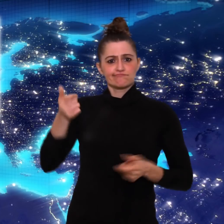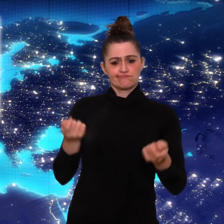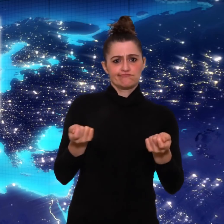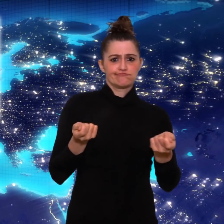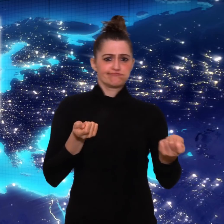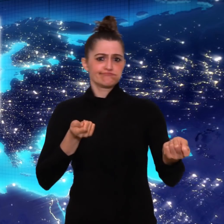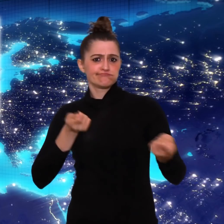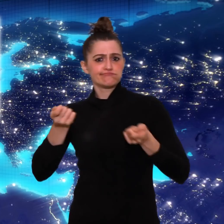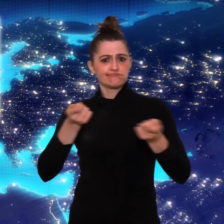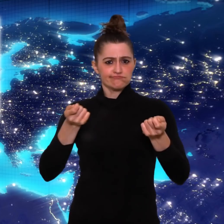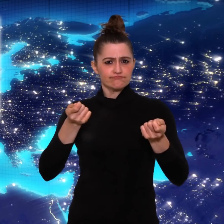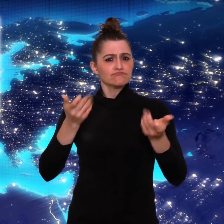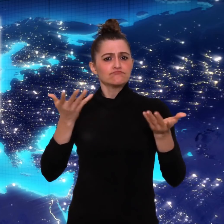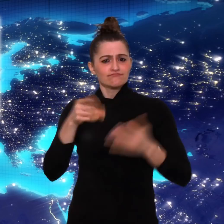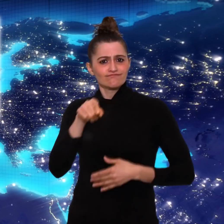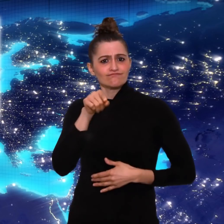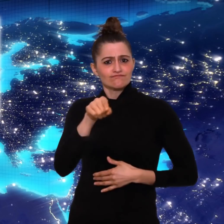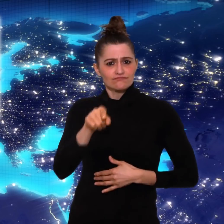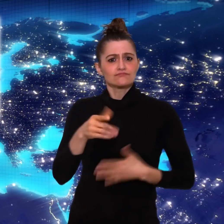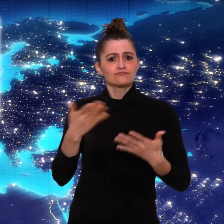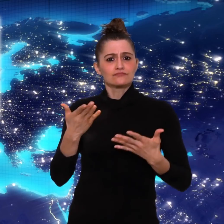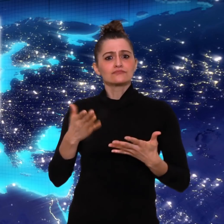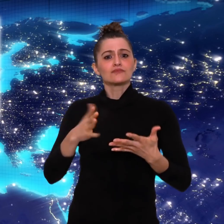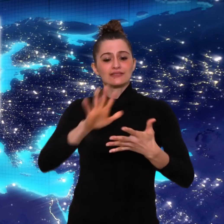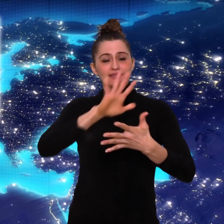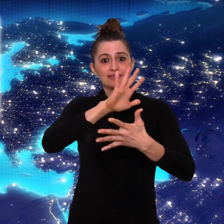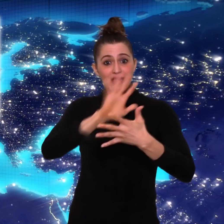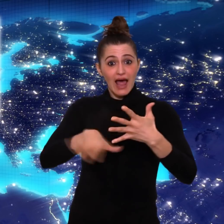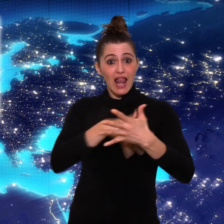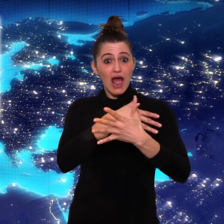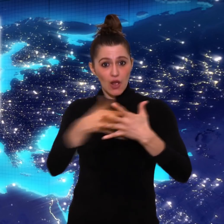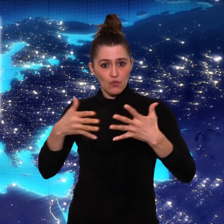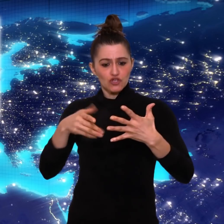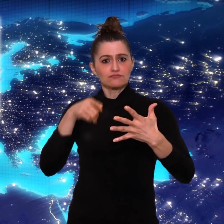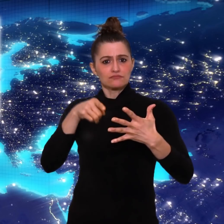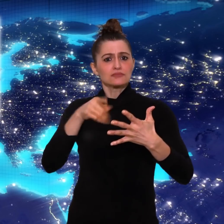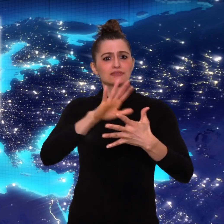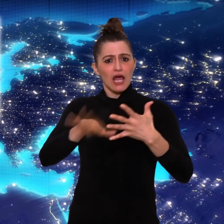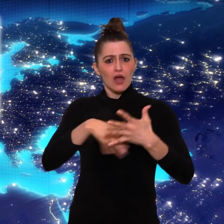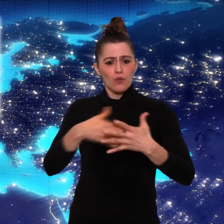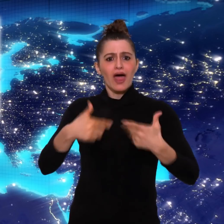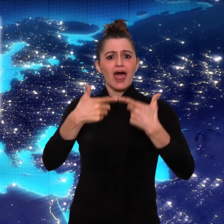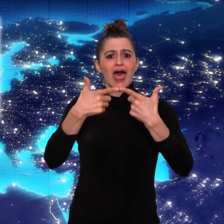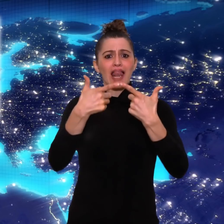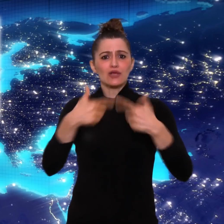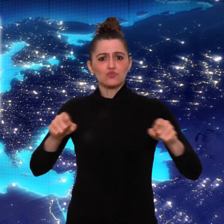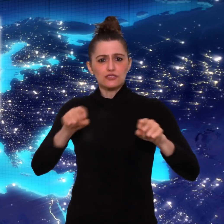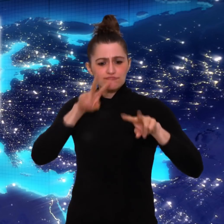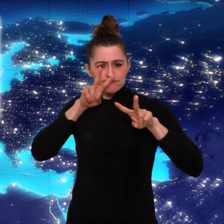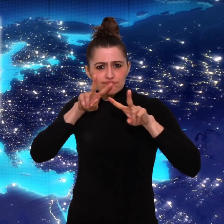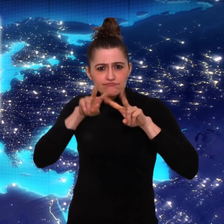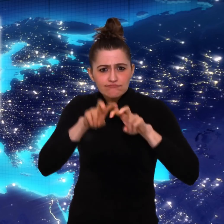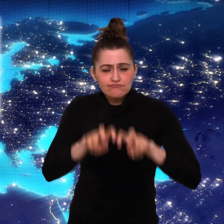of sign linguistics and deaf